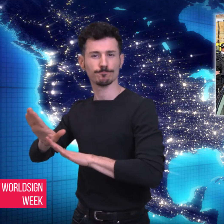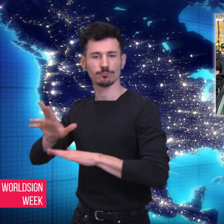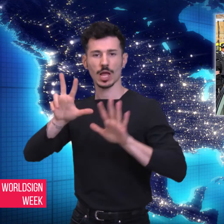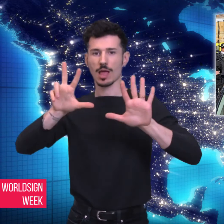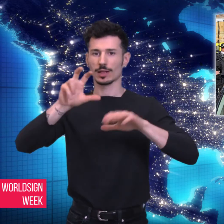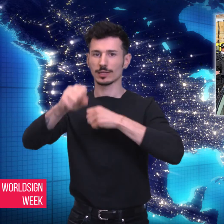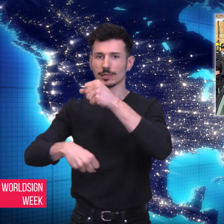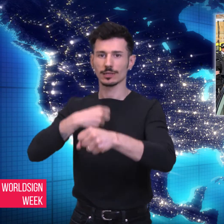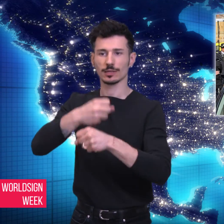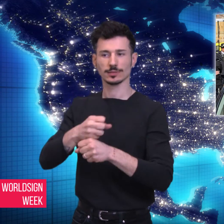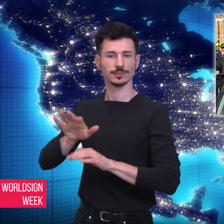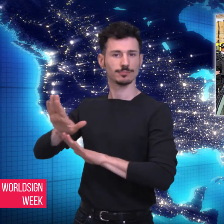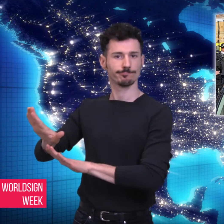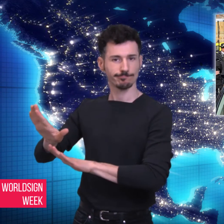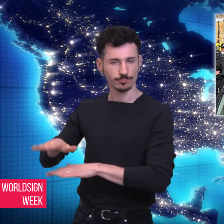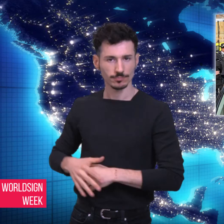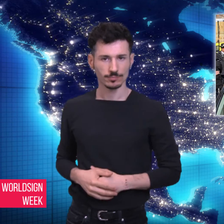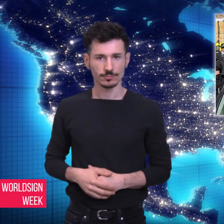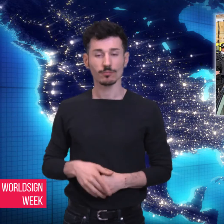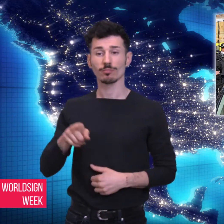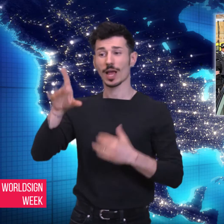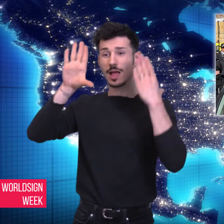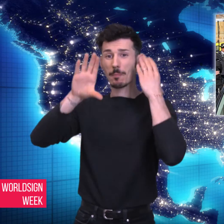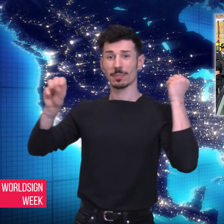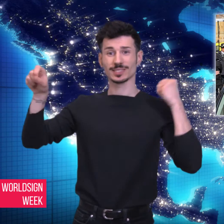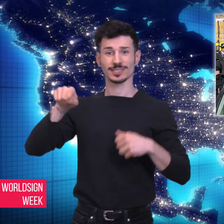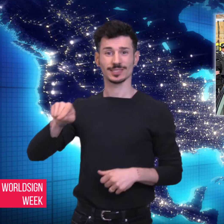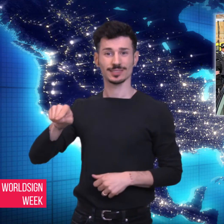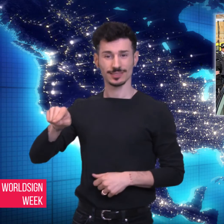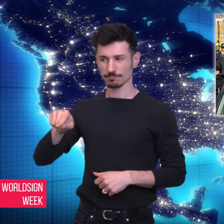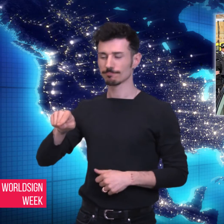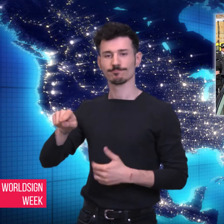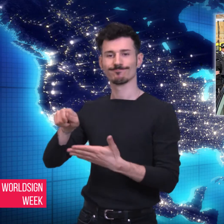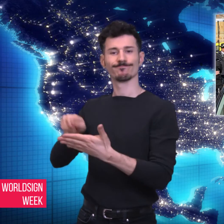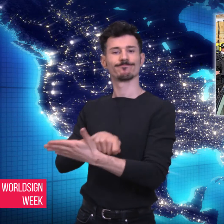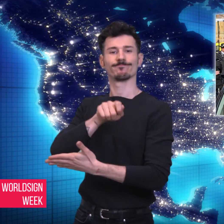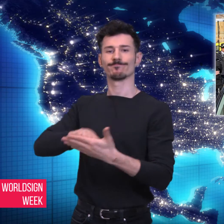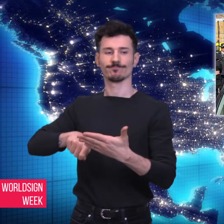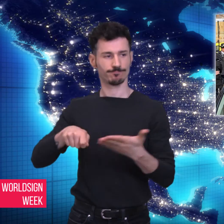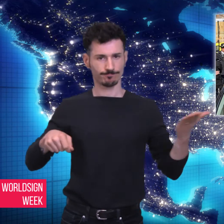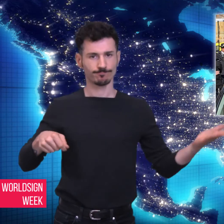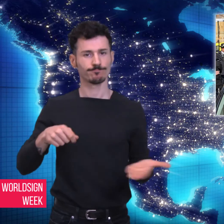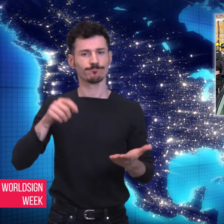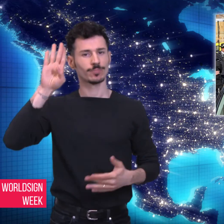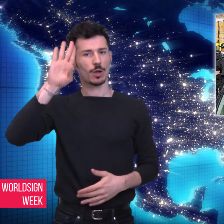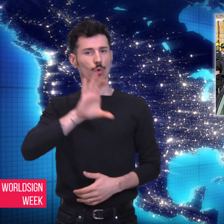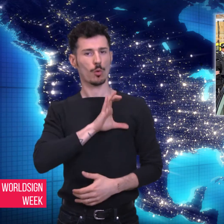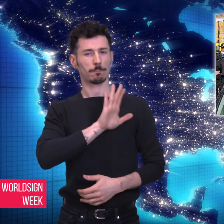asylum for eight years. The Ecuadorean embassy removed his